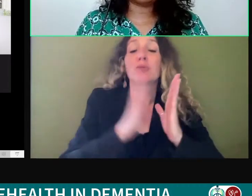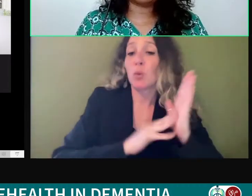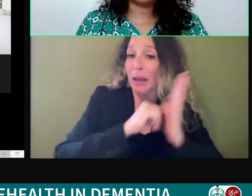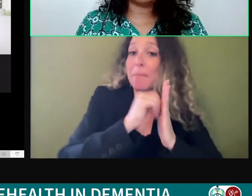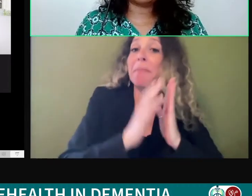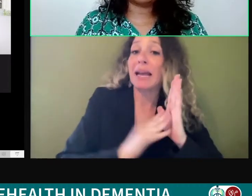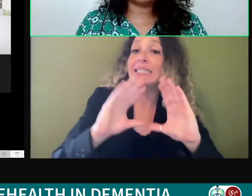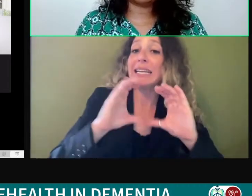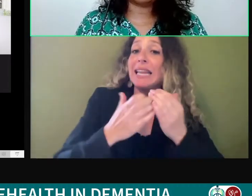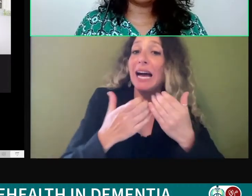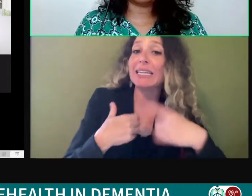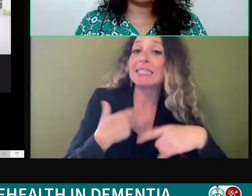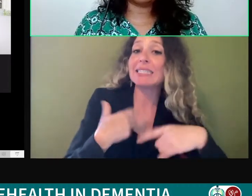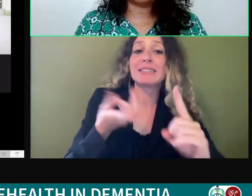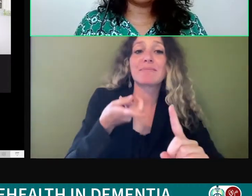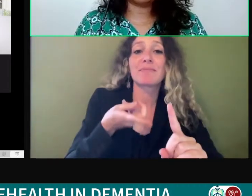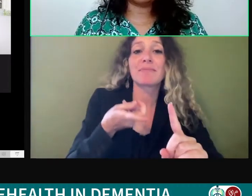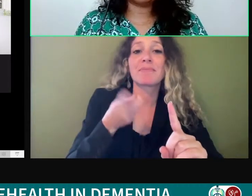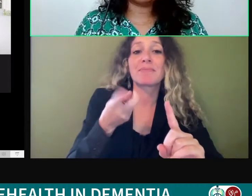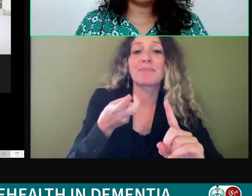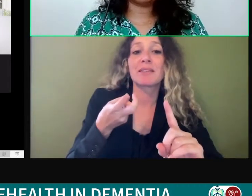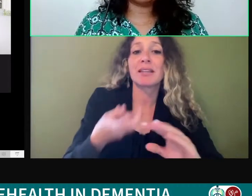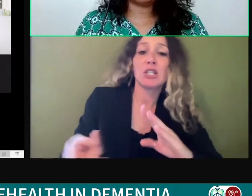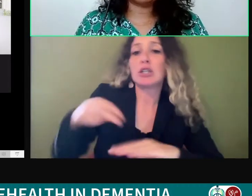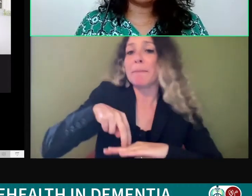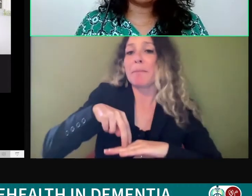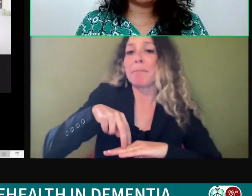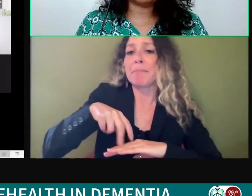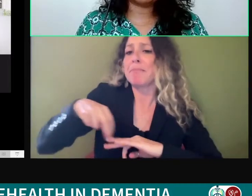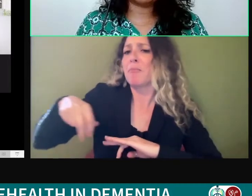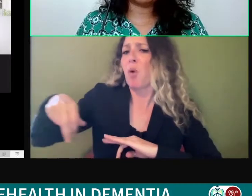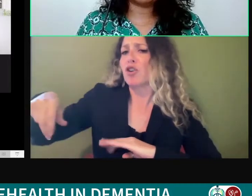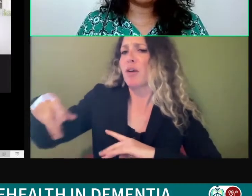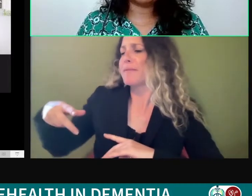he jumped right up, wandered off. I wasn't sure where he was going, and he came back